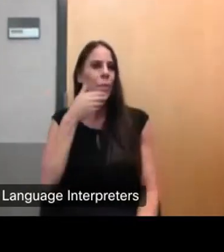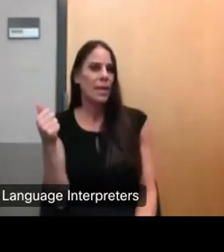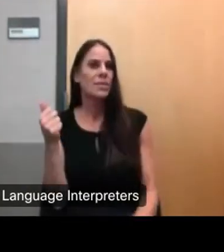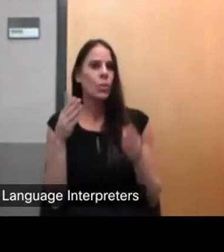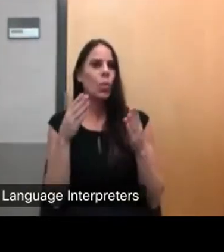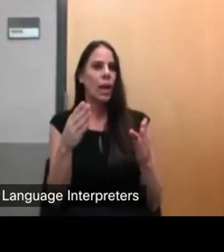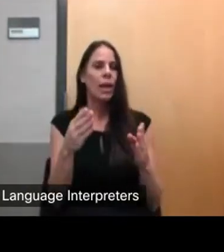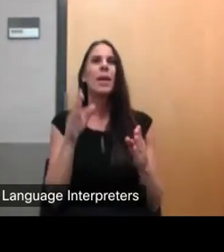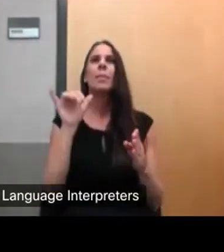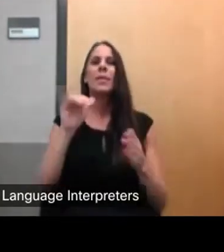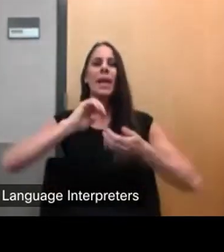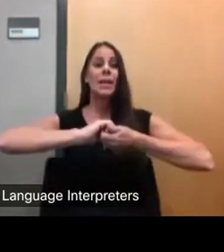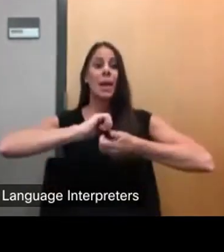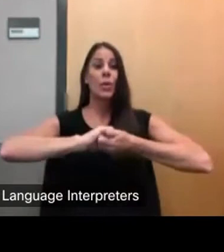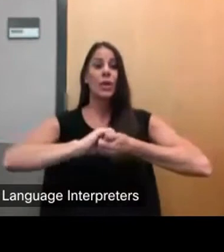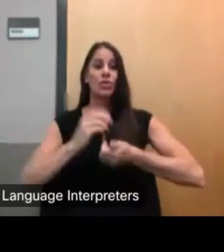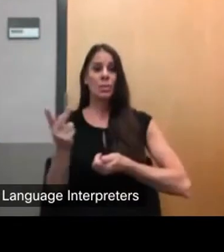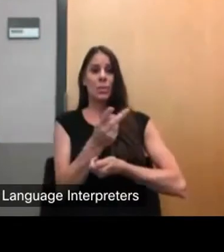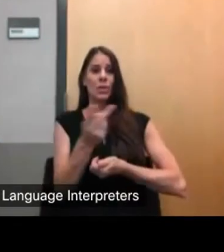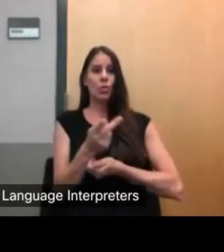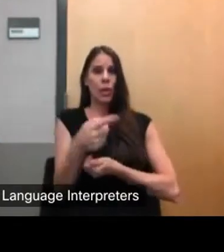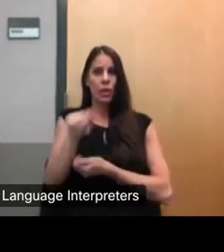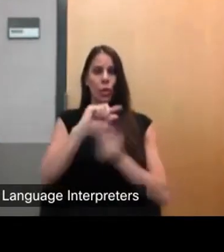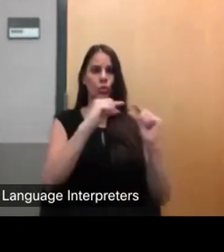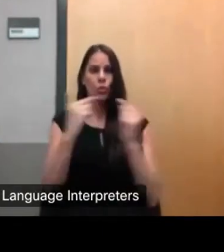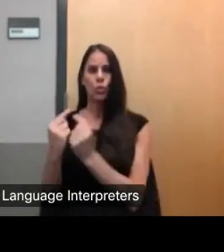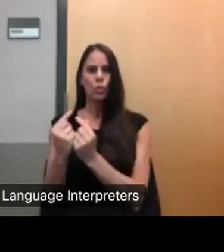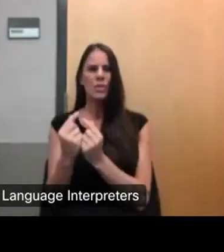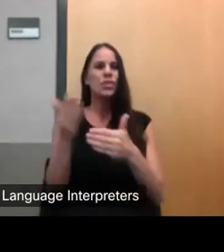The collaboration really between those groups to share the research that they were getting